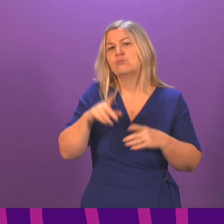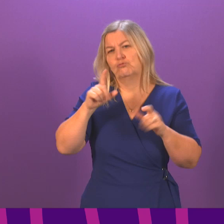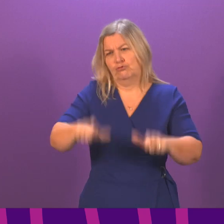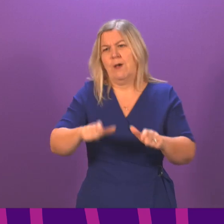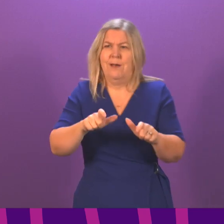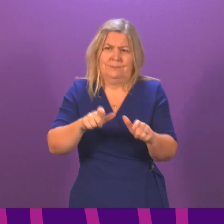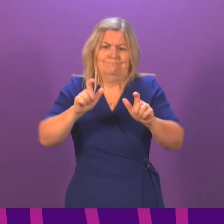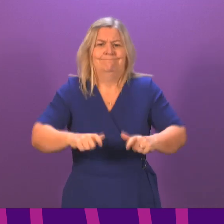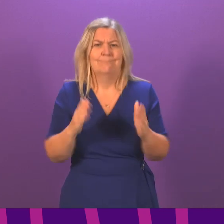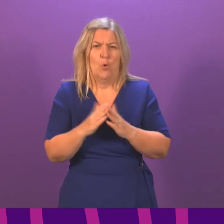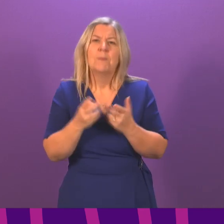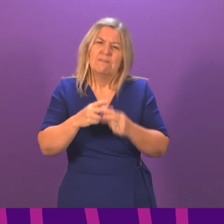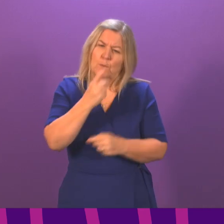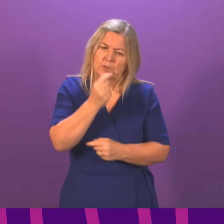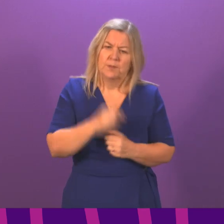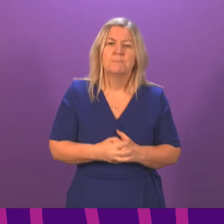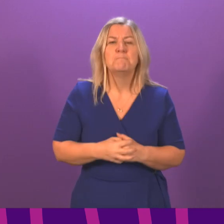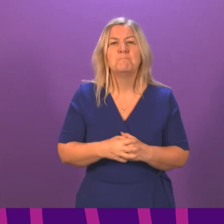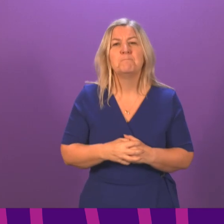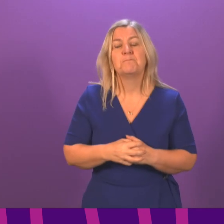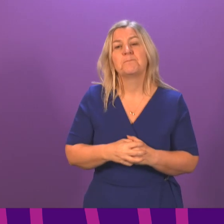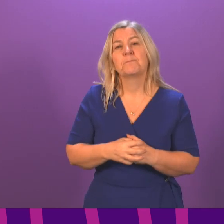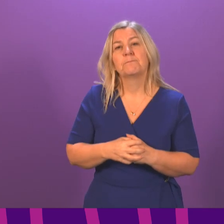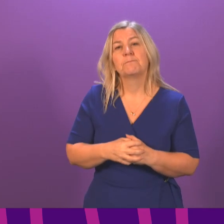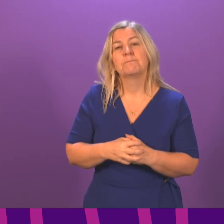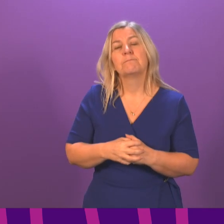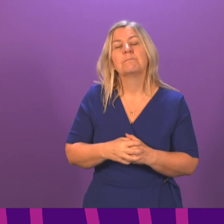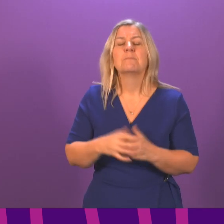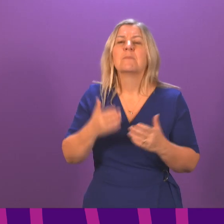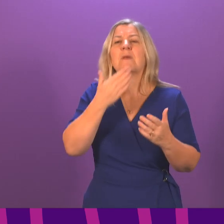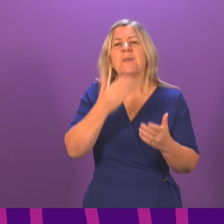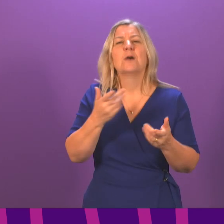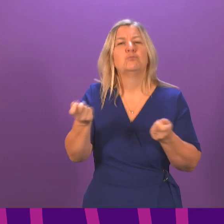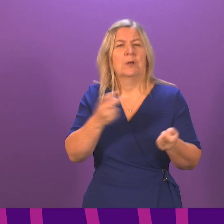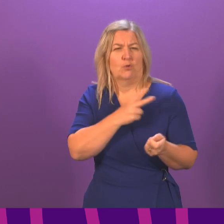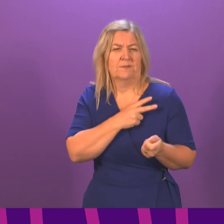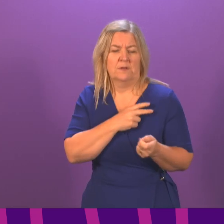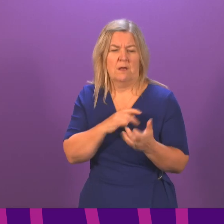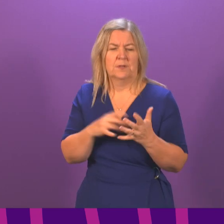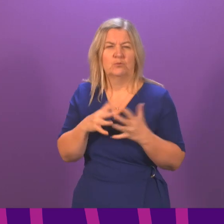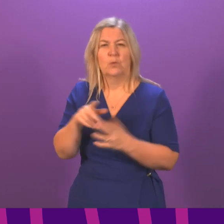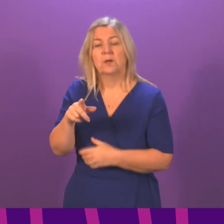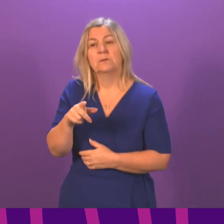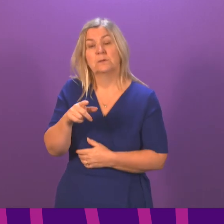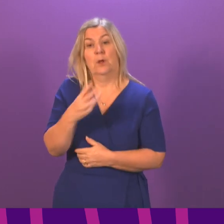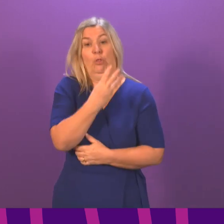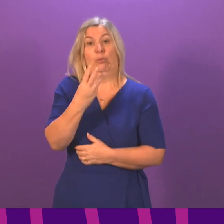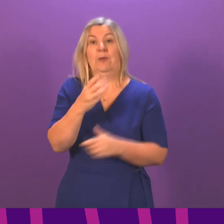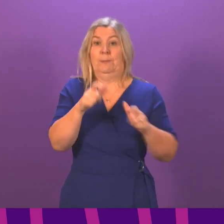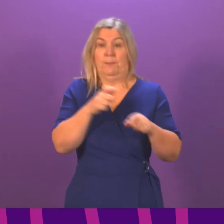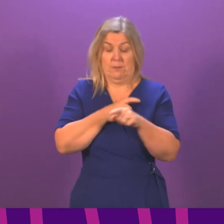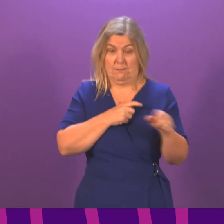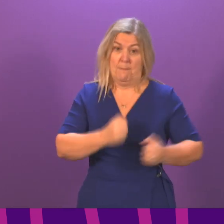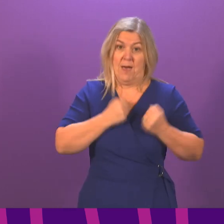Sandra White (Glasgow Kelvin) (SNP): First Minister, Three UK is not renewing its